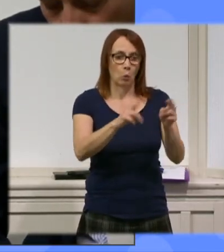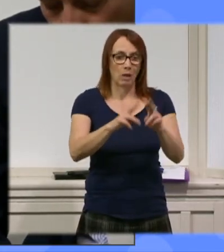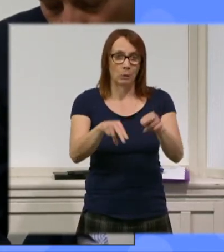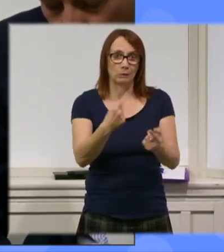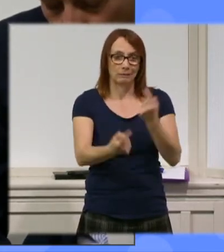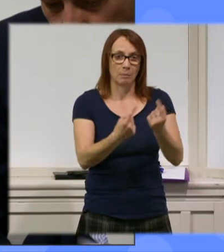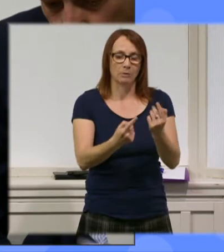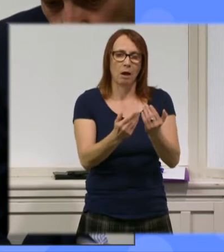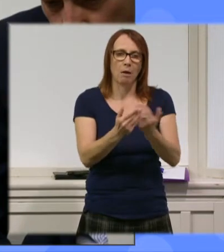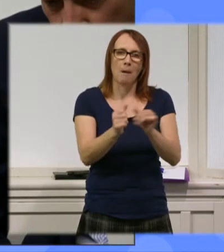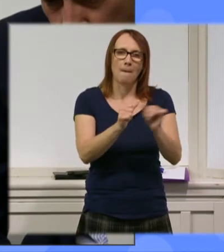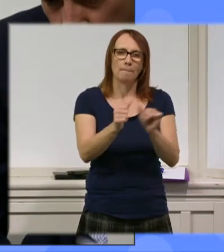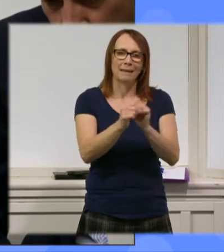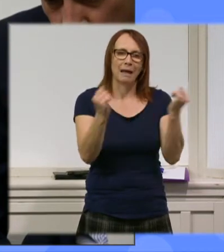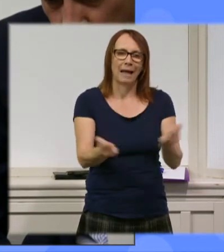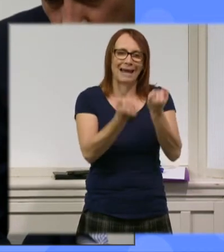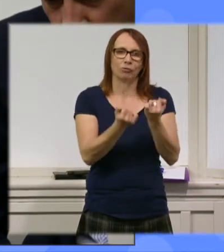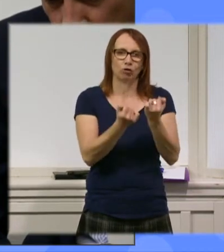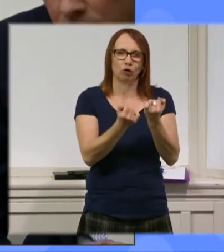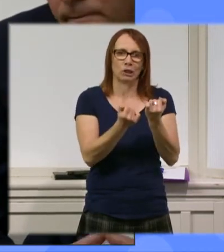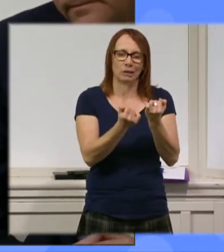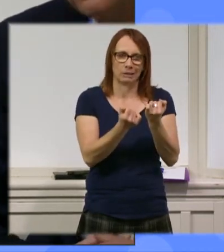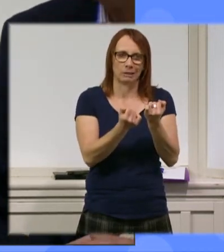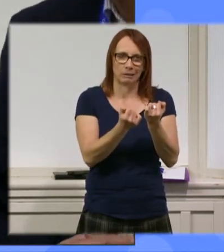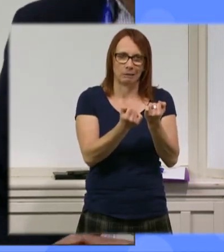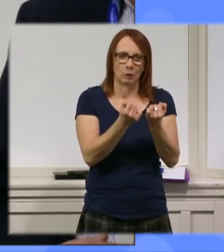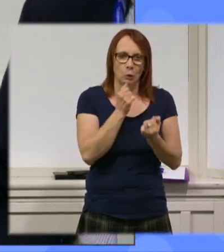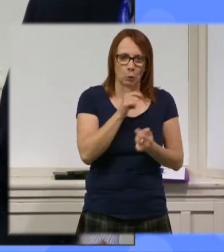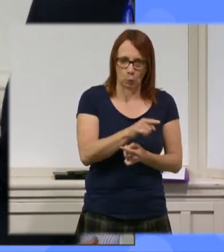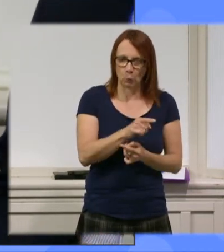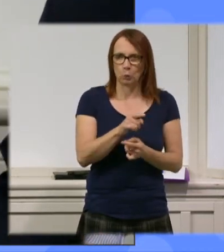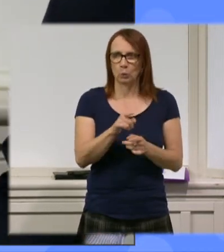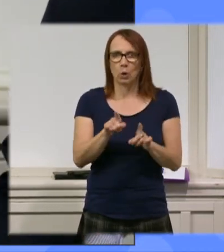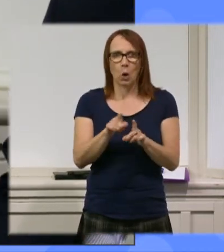housing that is currently not being used and bringing it back into use it's a cut